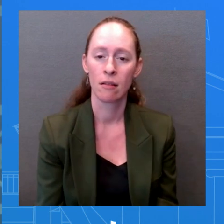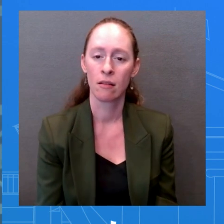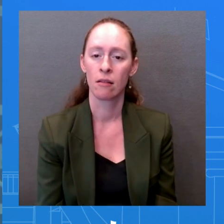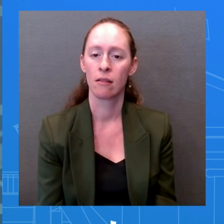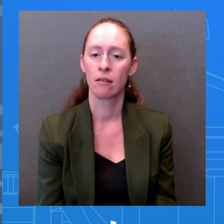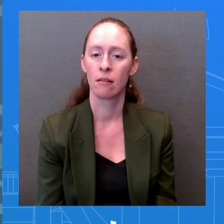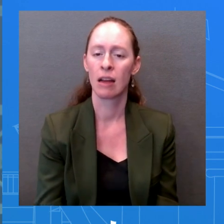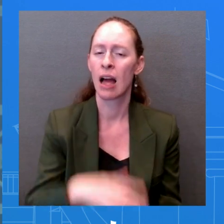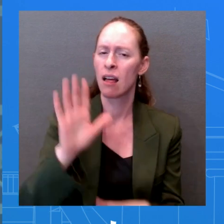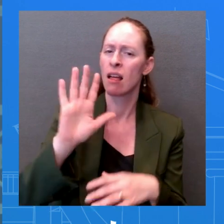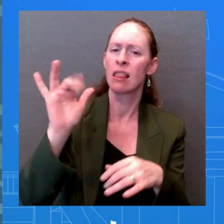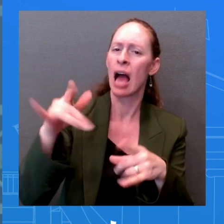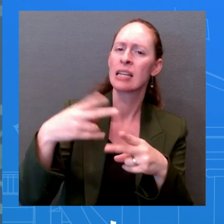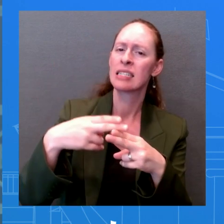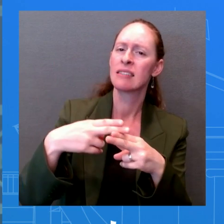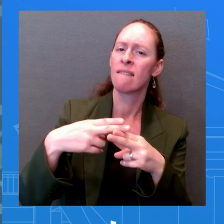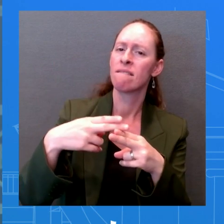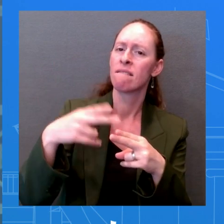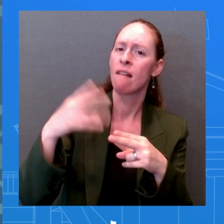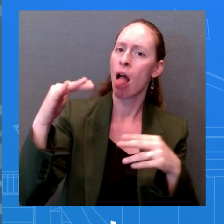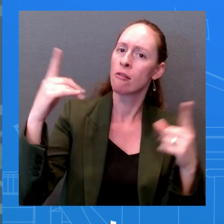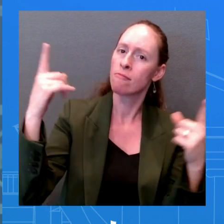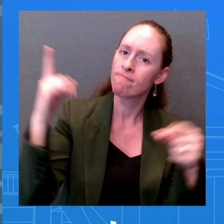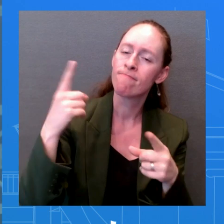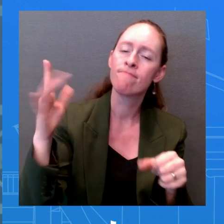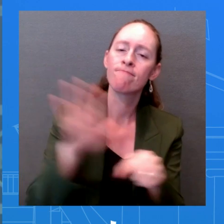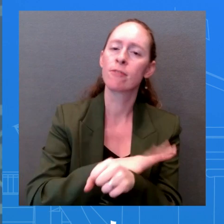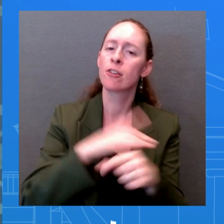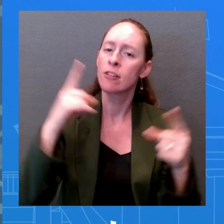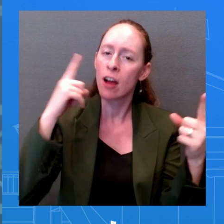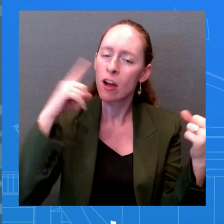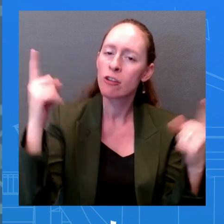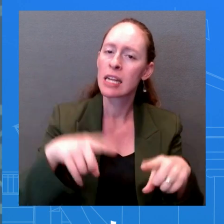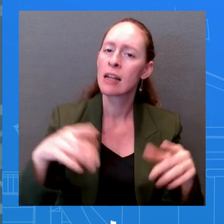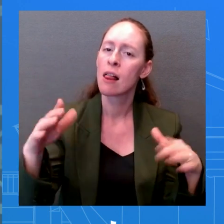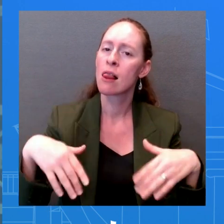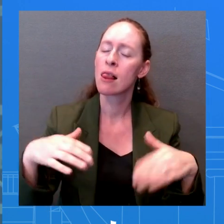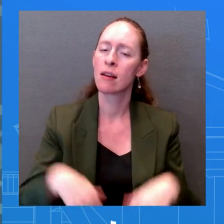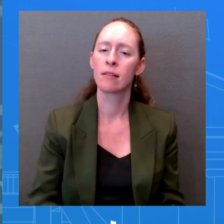The tentative agreement now goes back to the unions for a vote. And as part of this tentative agreement,